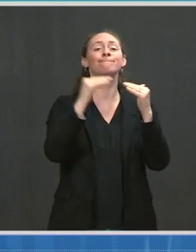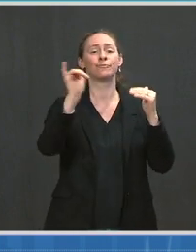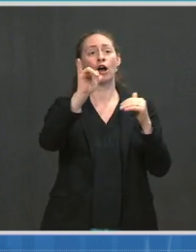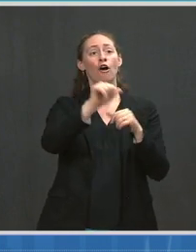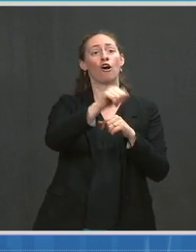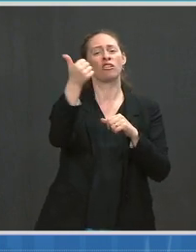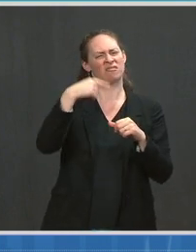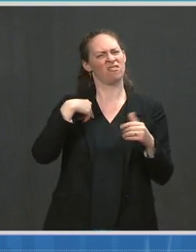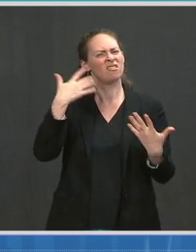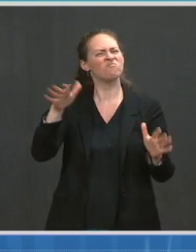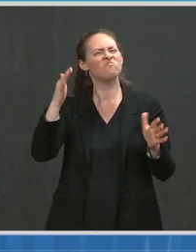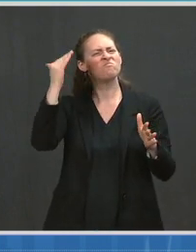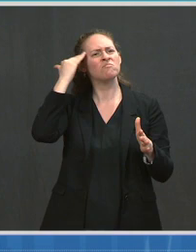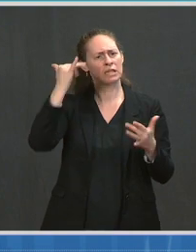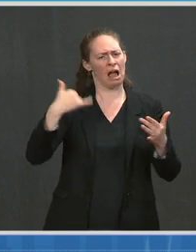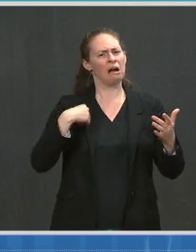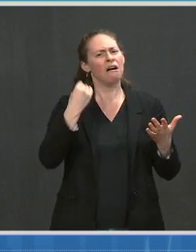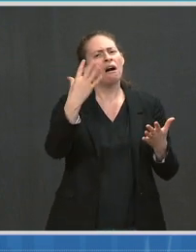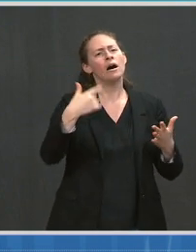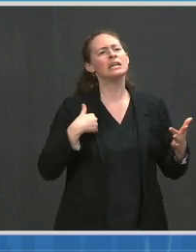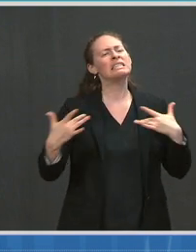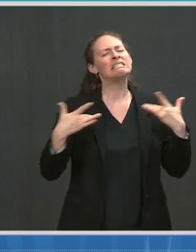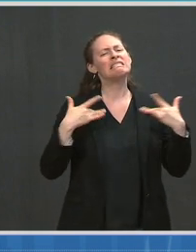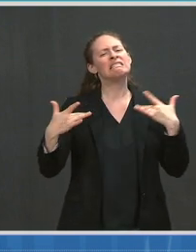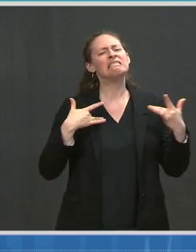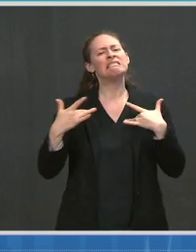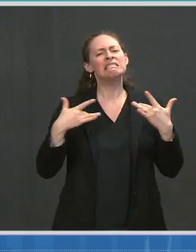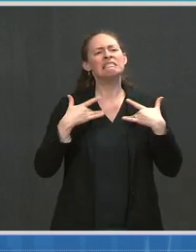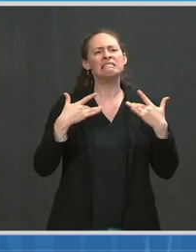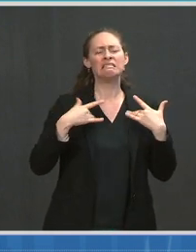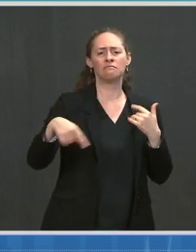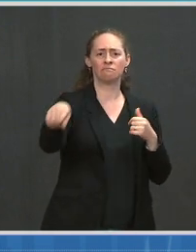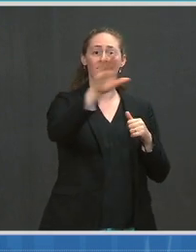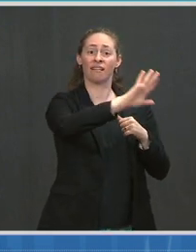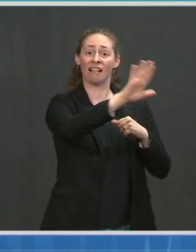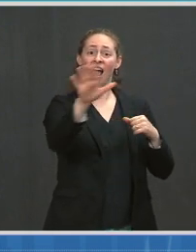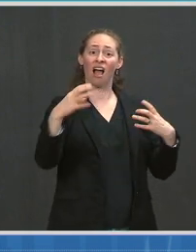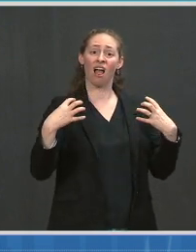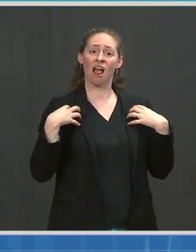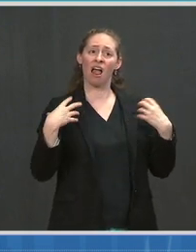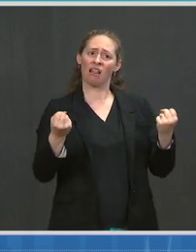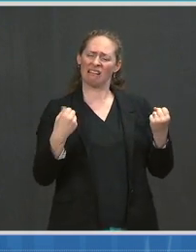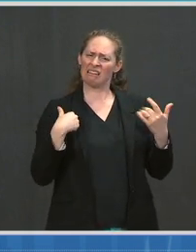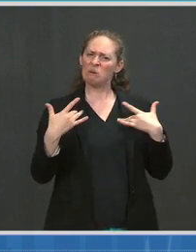will have health consequences that far outlast the infectious disease aspects of this pandemic.